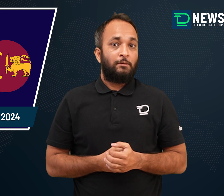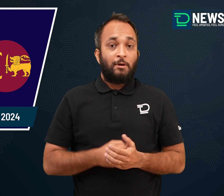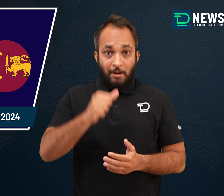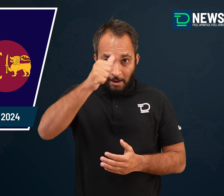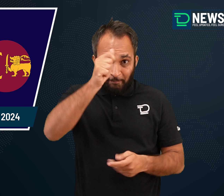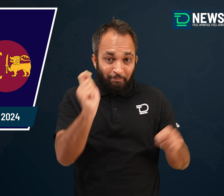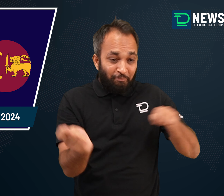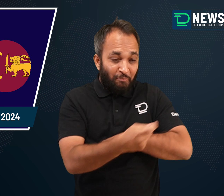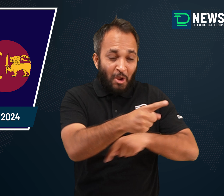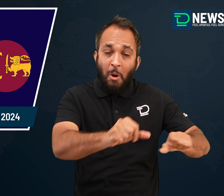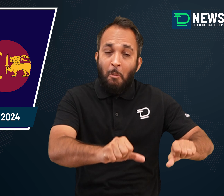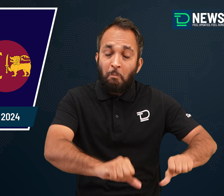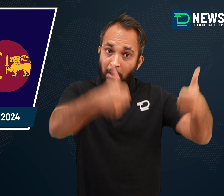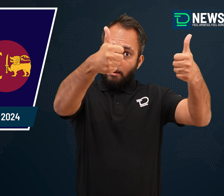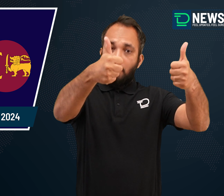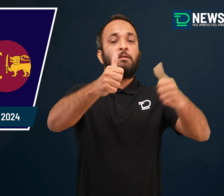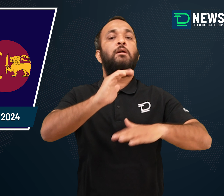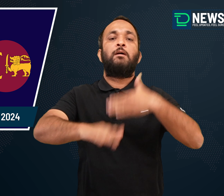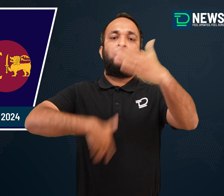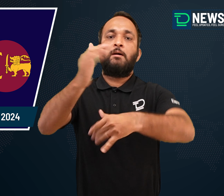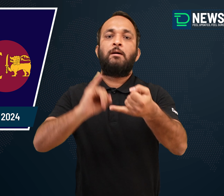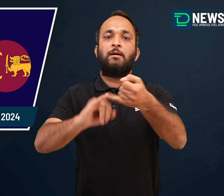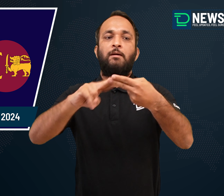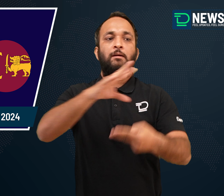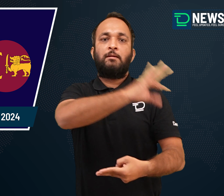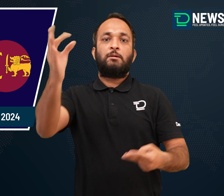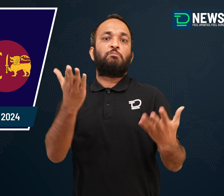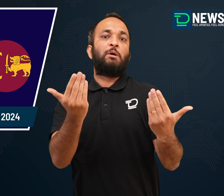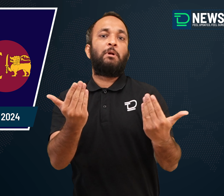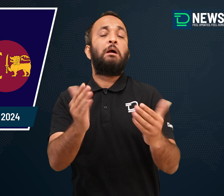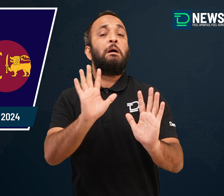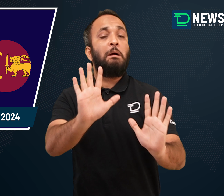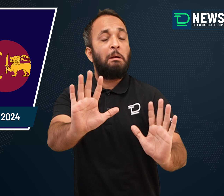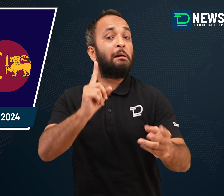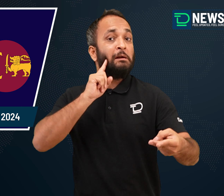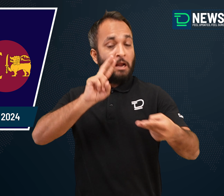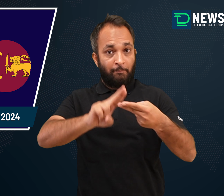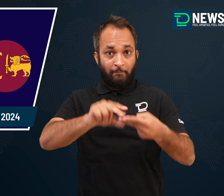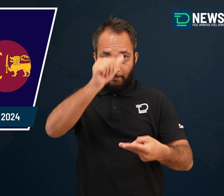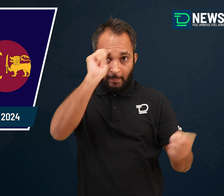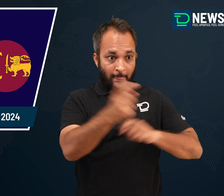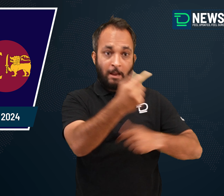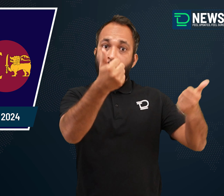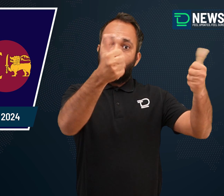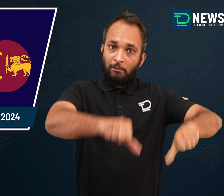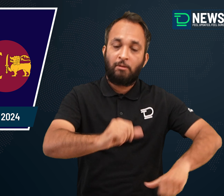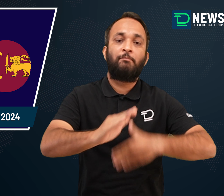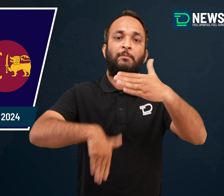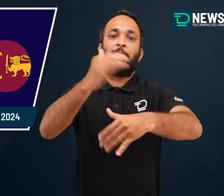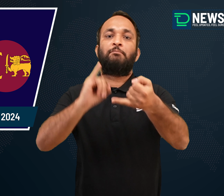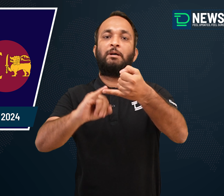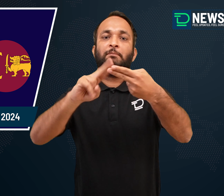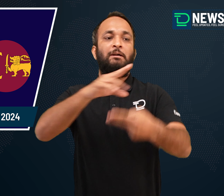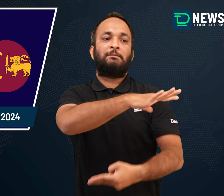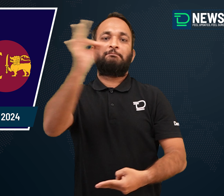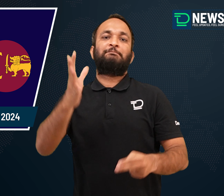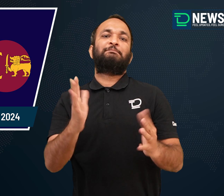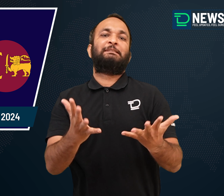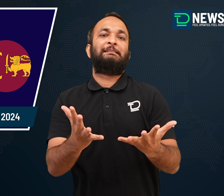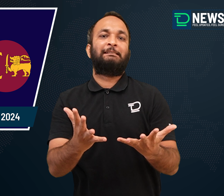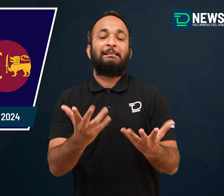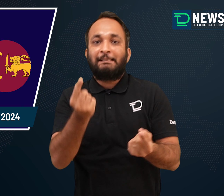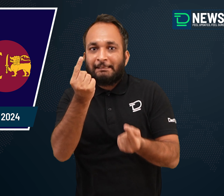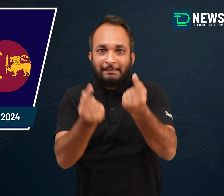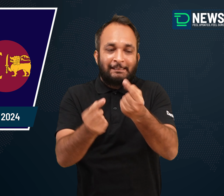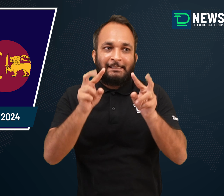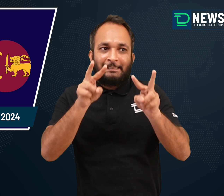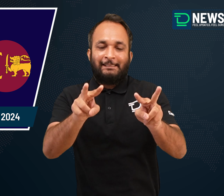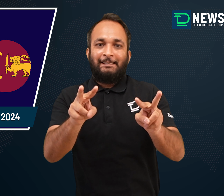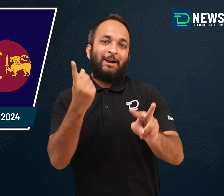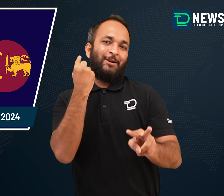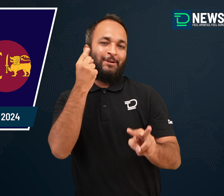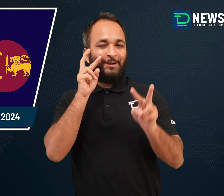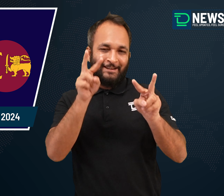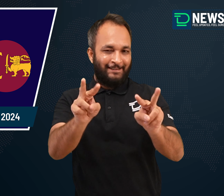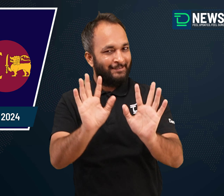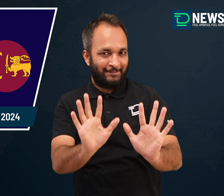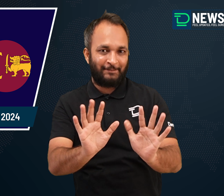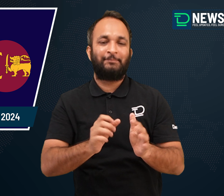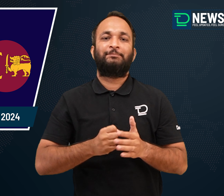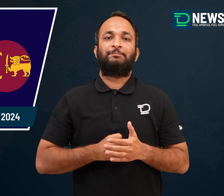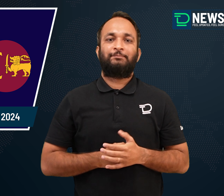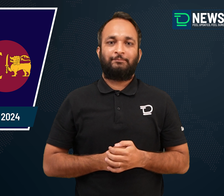India must win this match if they want to be in the semifinals.